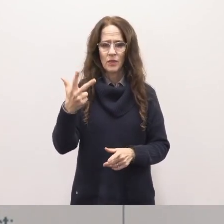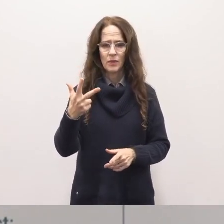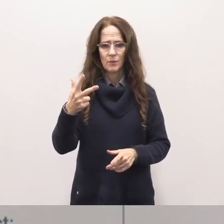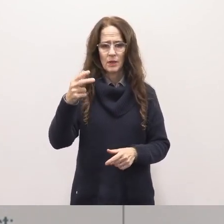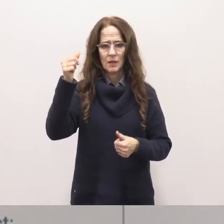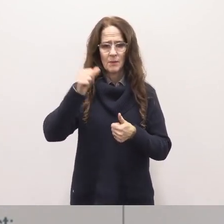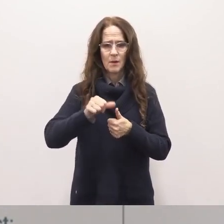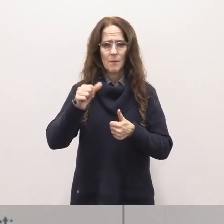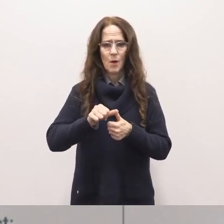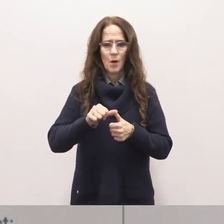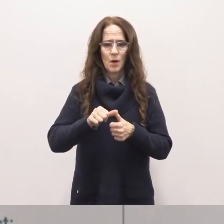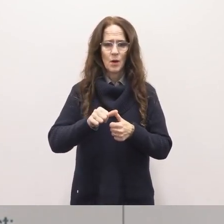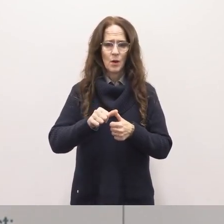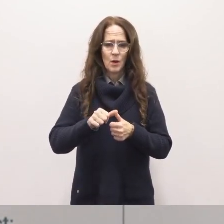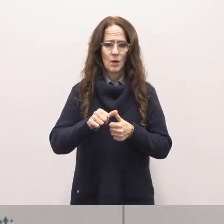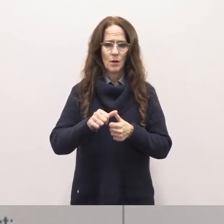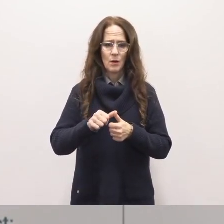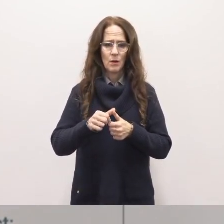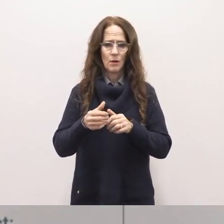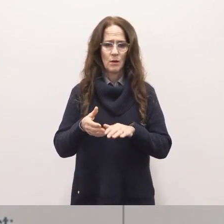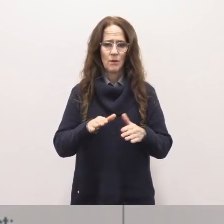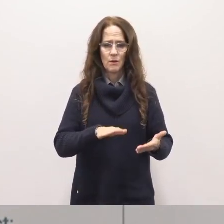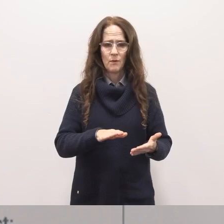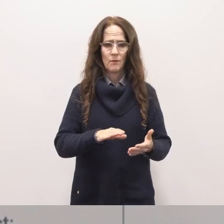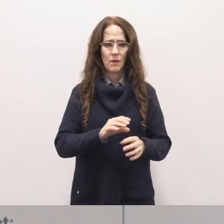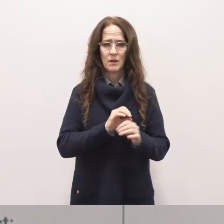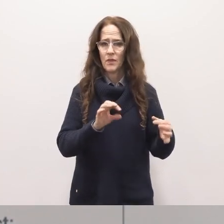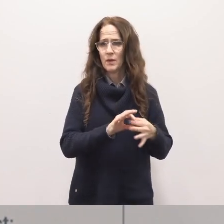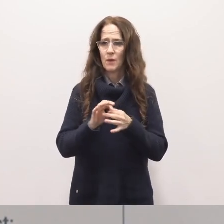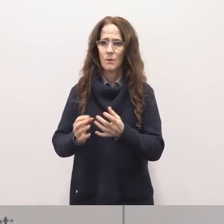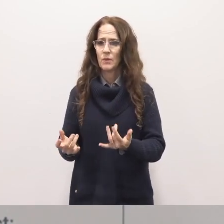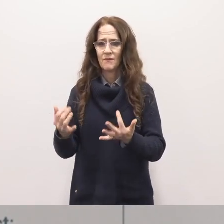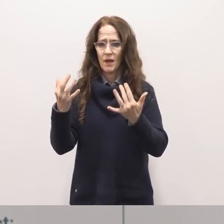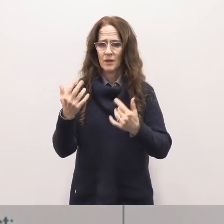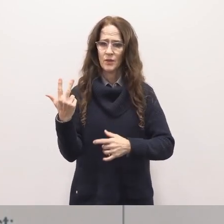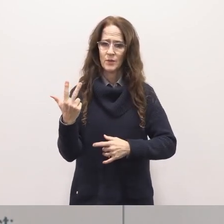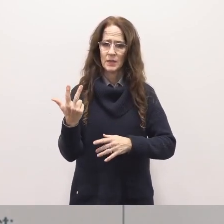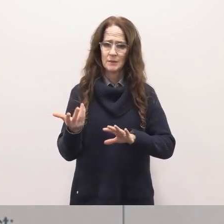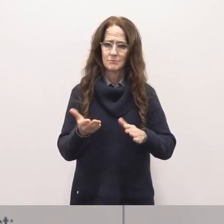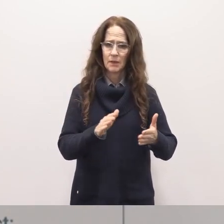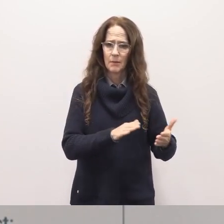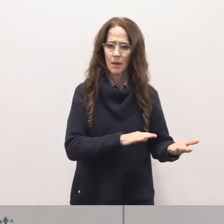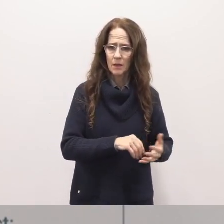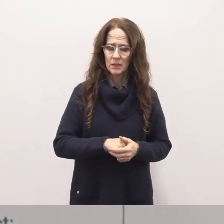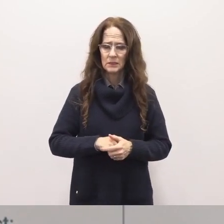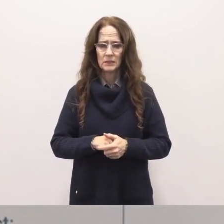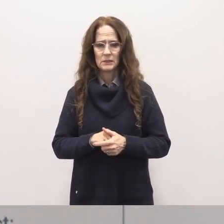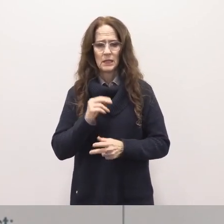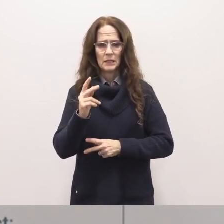having nothing to do with the fires. But it's just that kind,